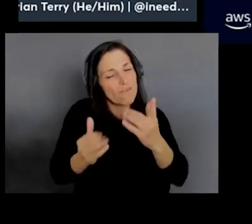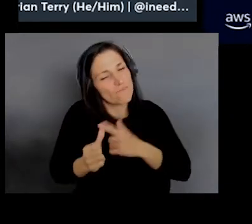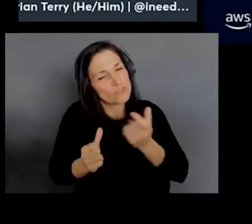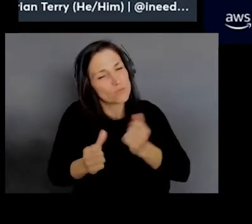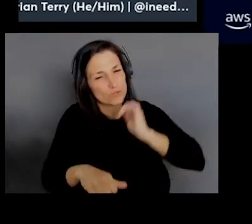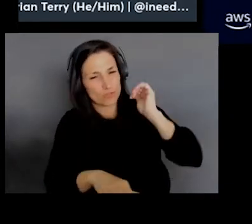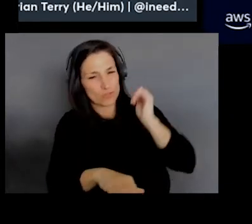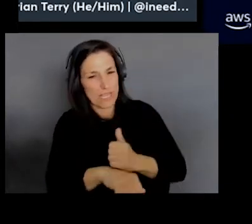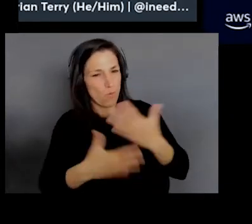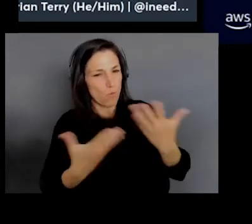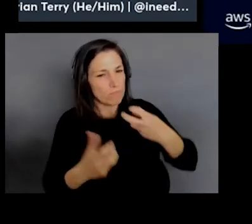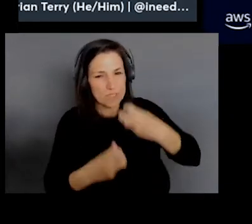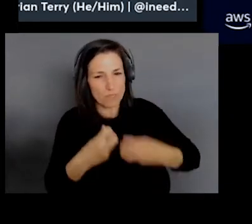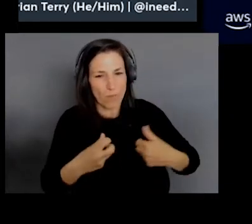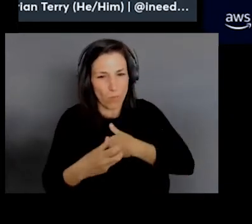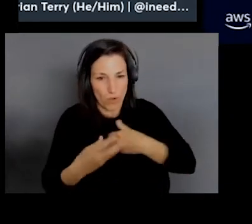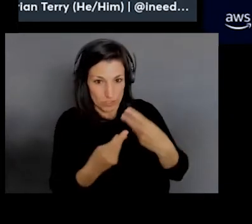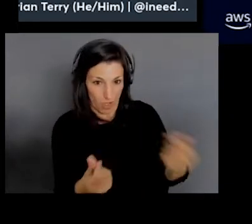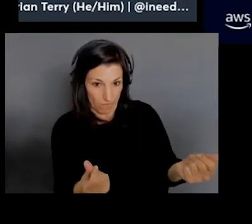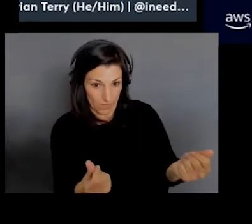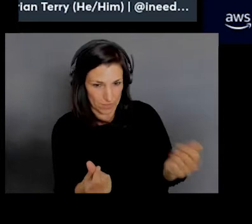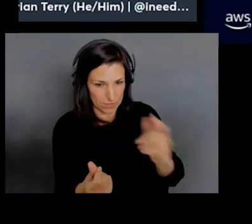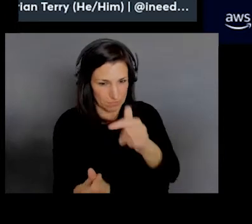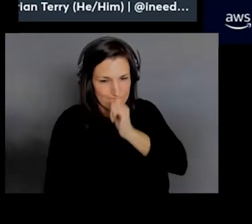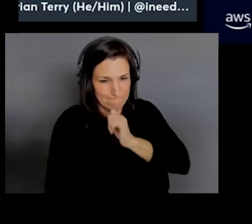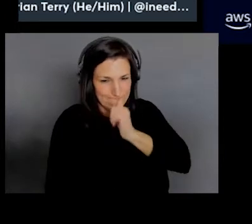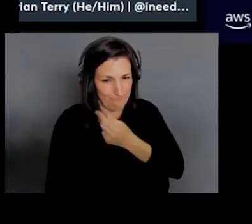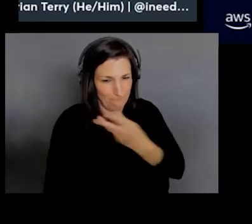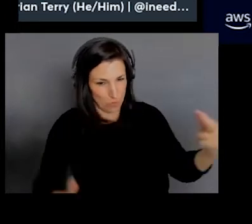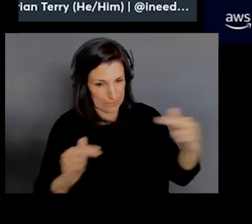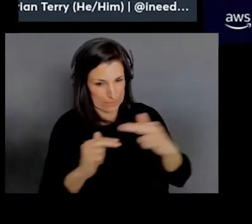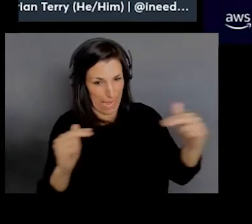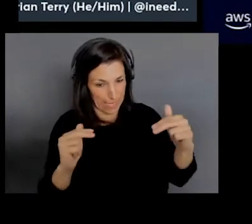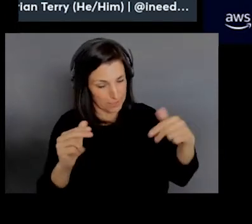So if you'll bear with a couple of slides, one second.